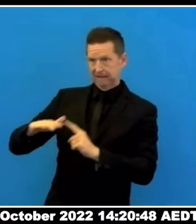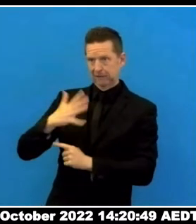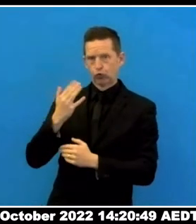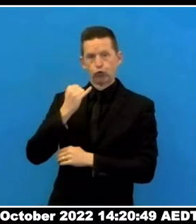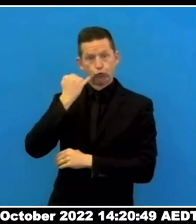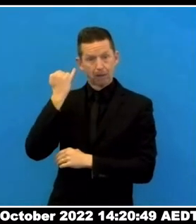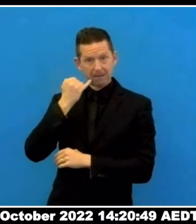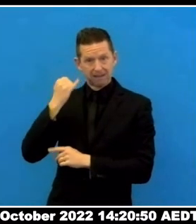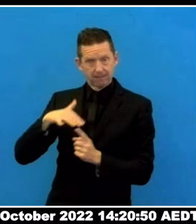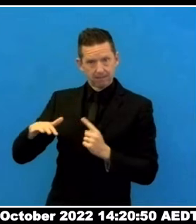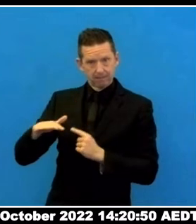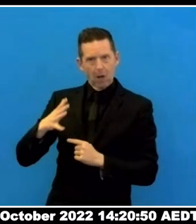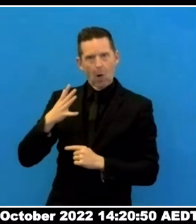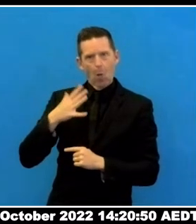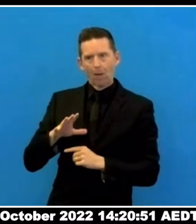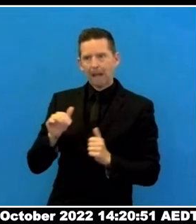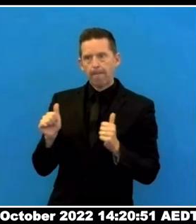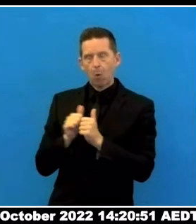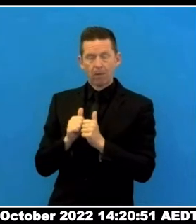or to get an appointment with them.